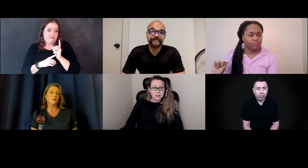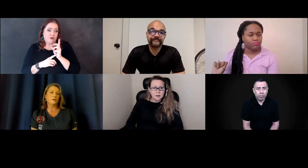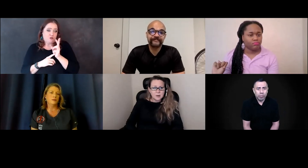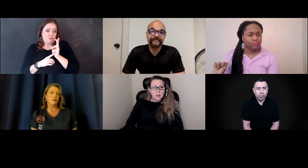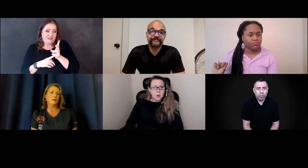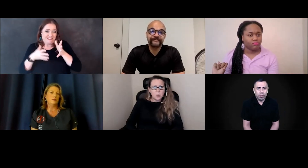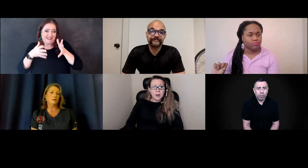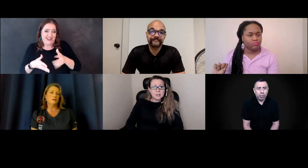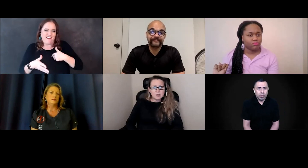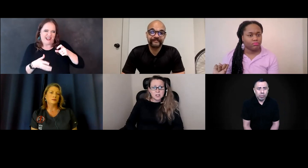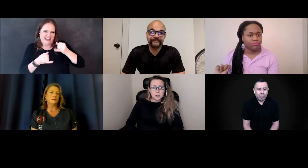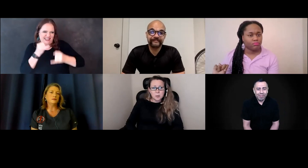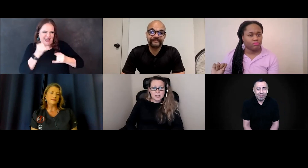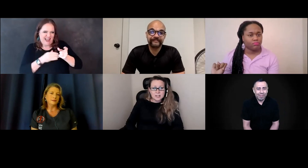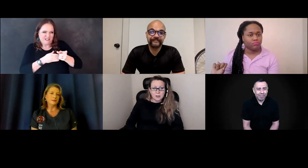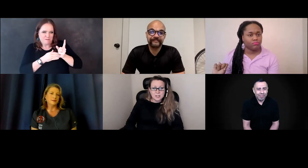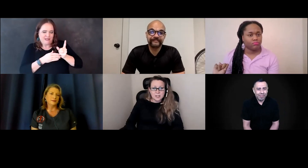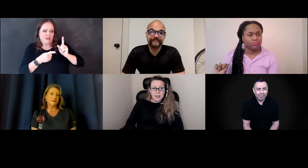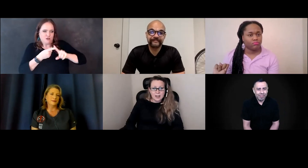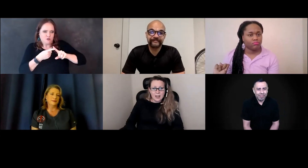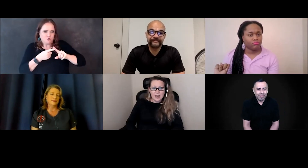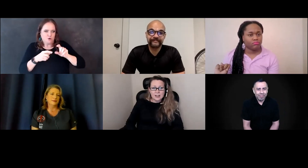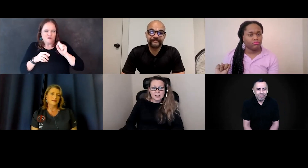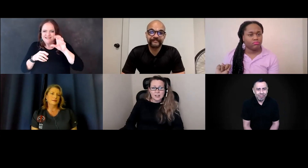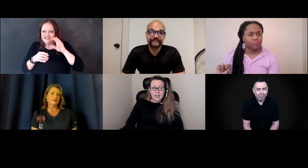We are down to two minutes left today and I need the last minute to send a handful of